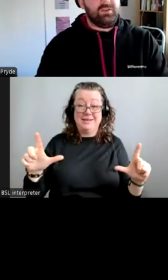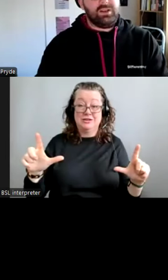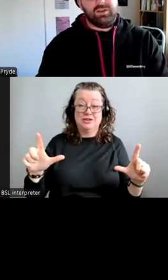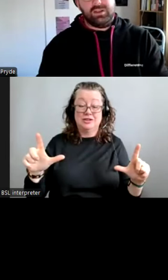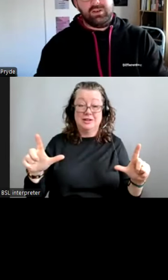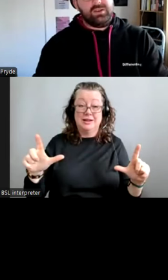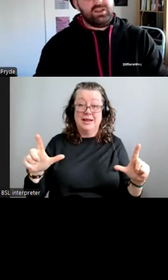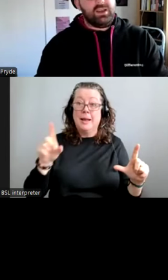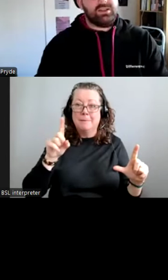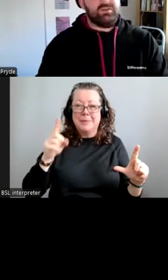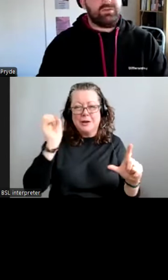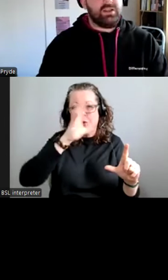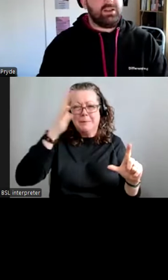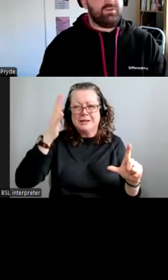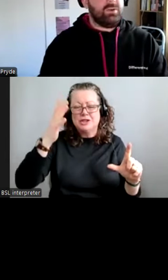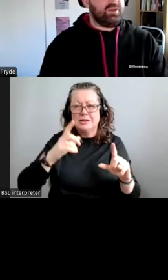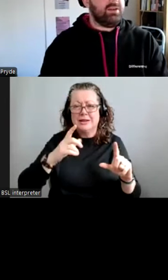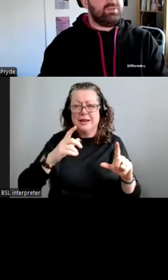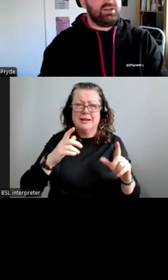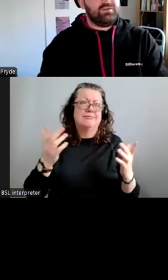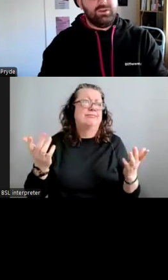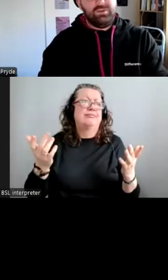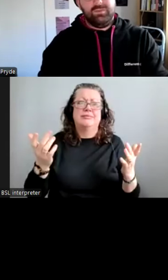When you think of it in the context of, say, like a four-page booking flow,